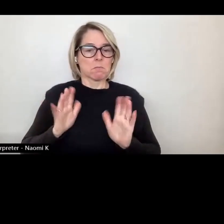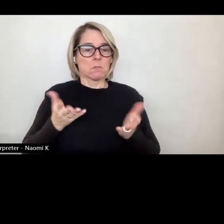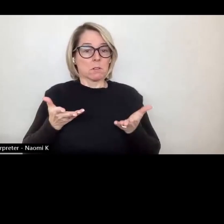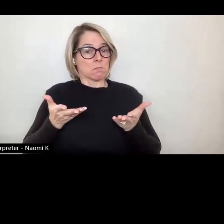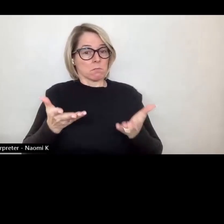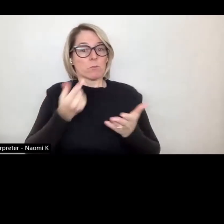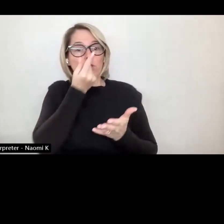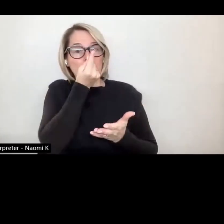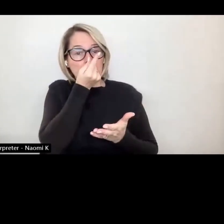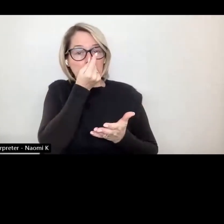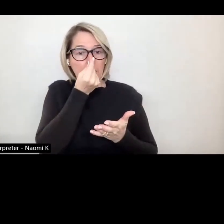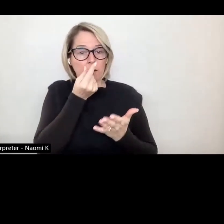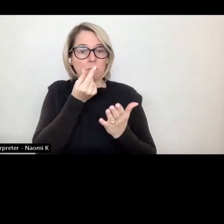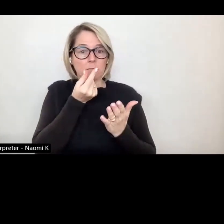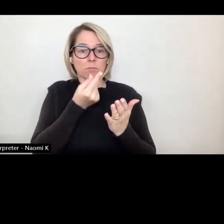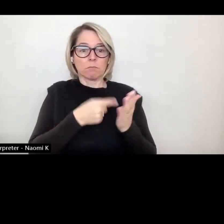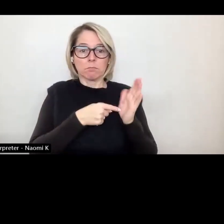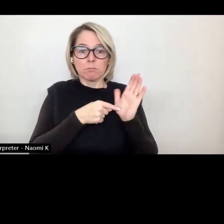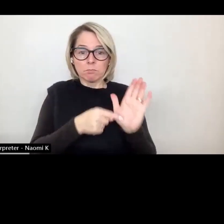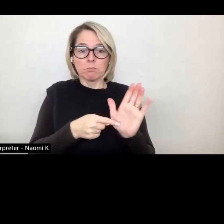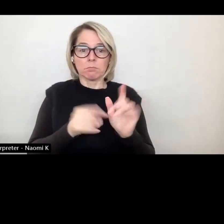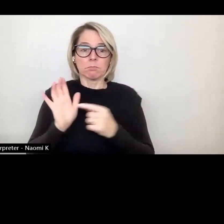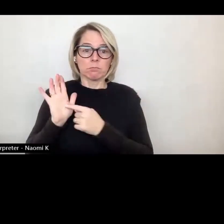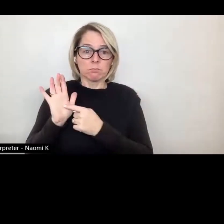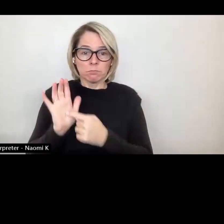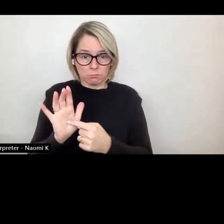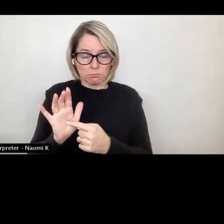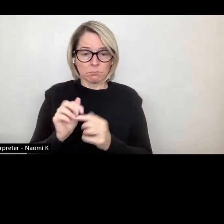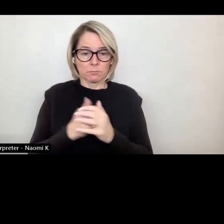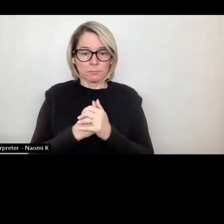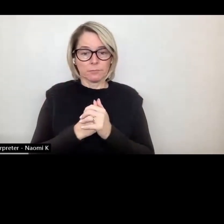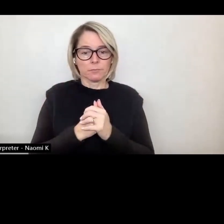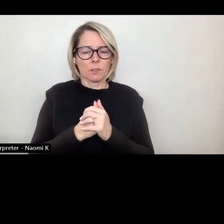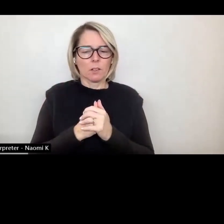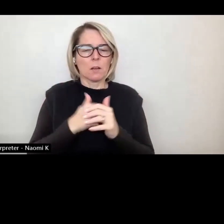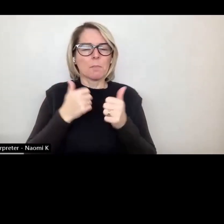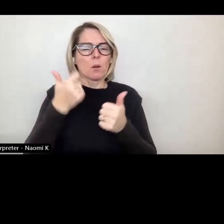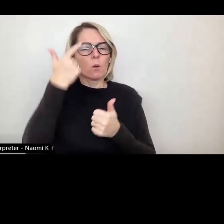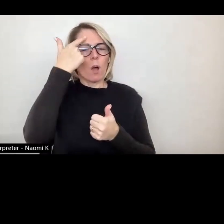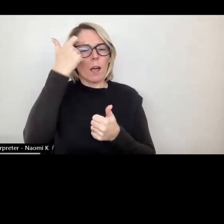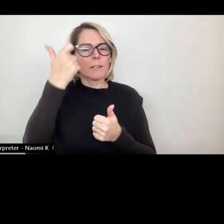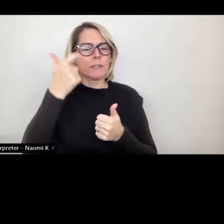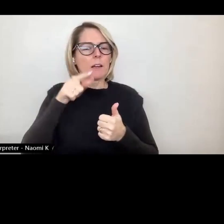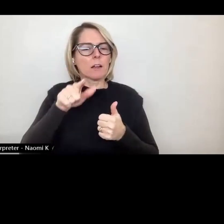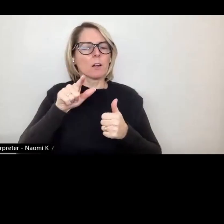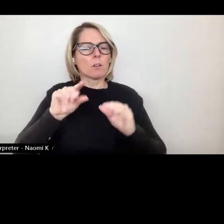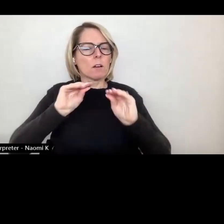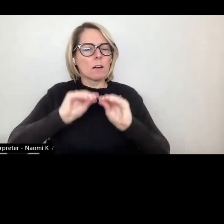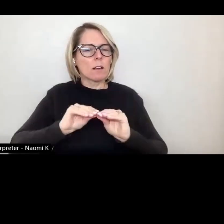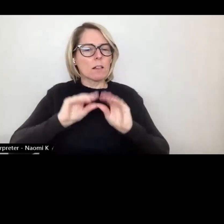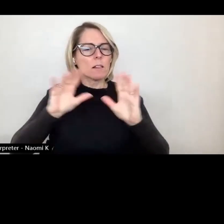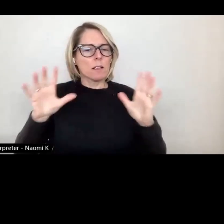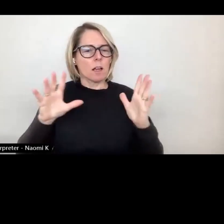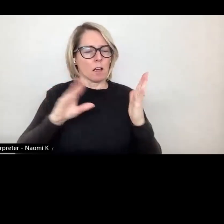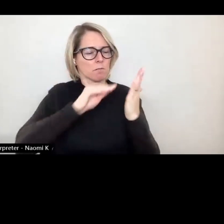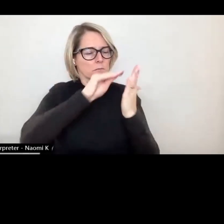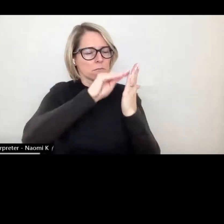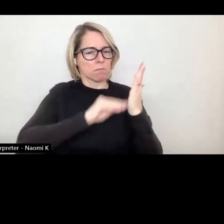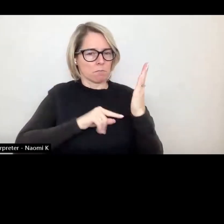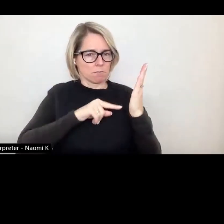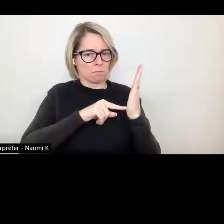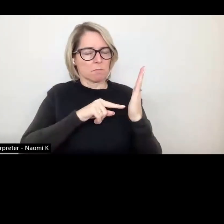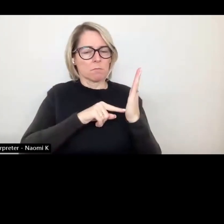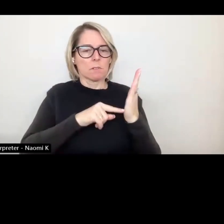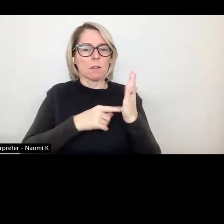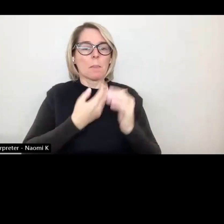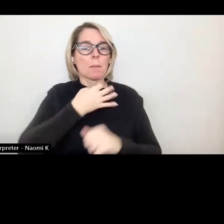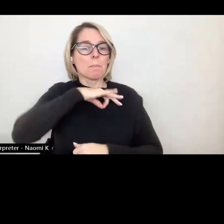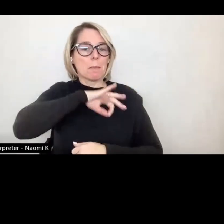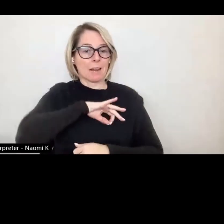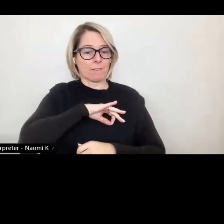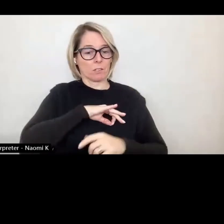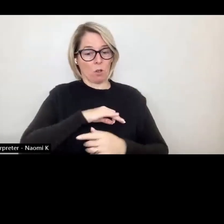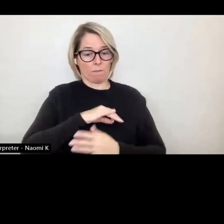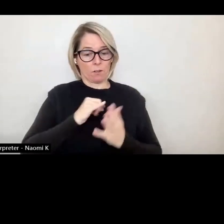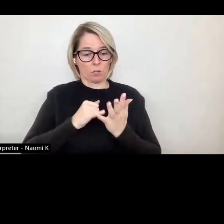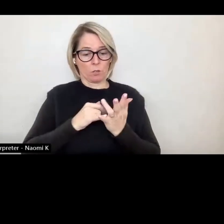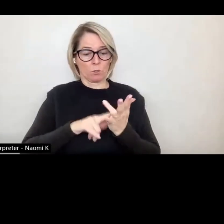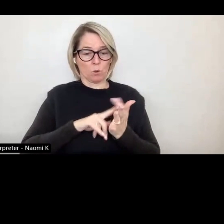If you do so, I think it would be a good idea if you make it clear in each application what the benefits of that option are relative to the other.